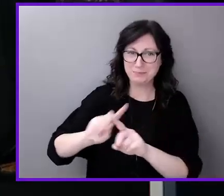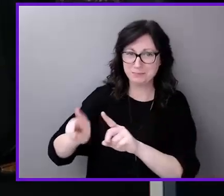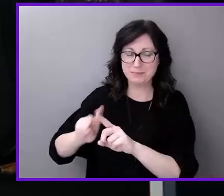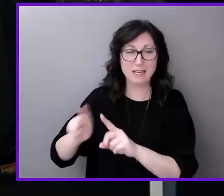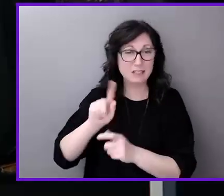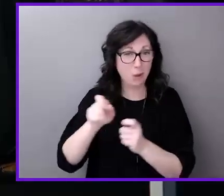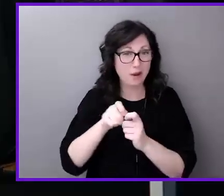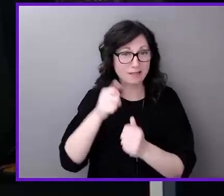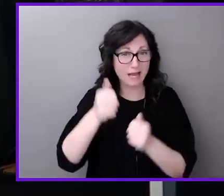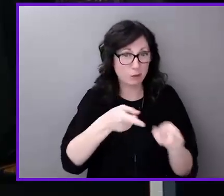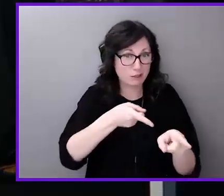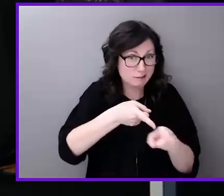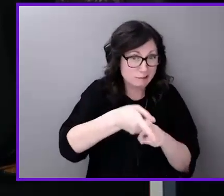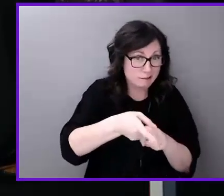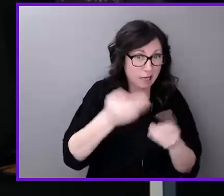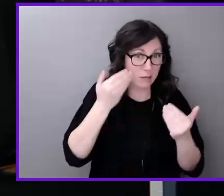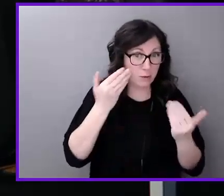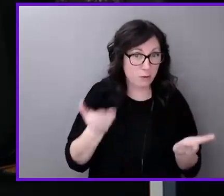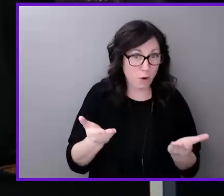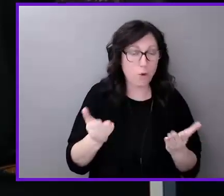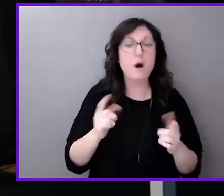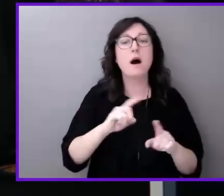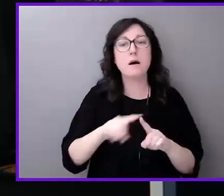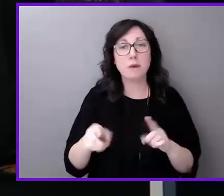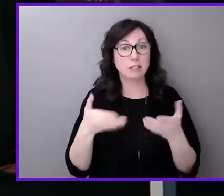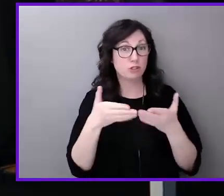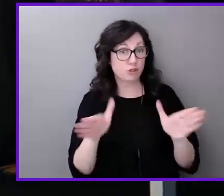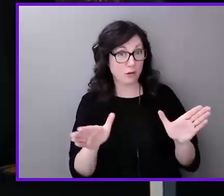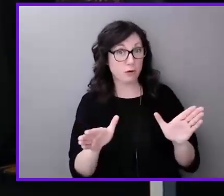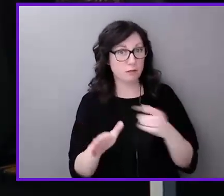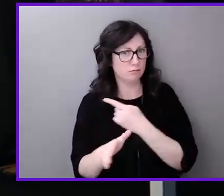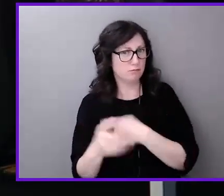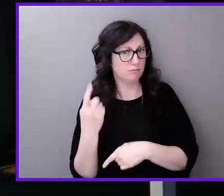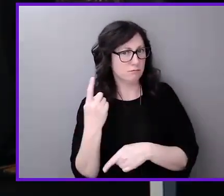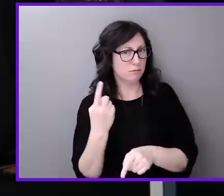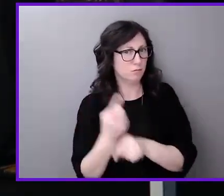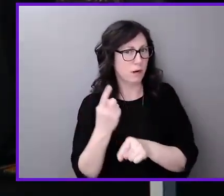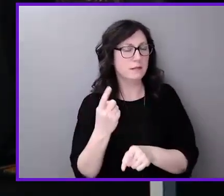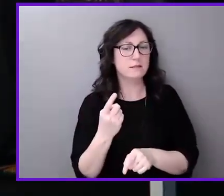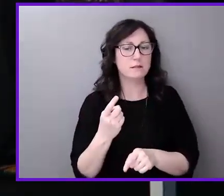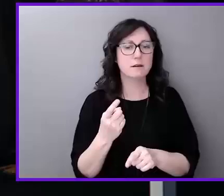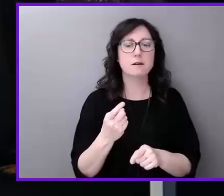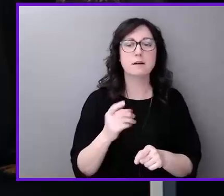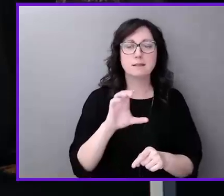question is, but the answer is generally, as Carolyn mentioned,